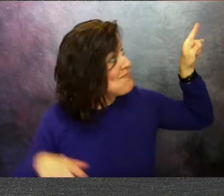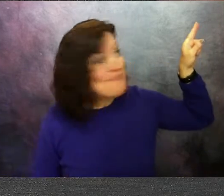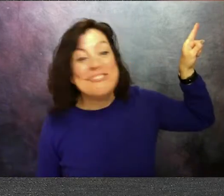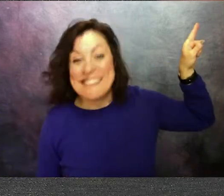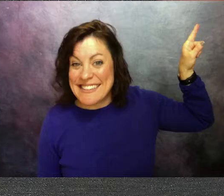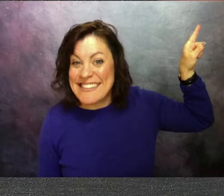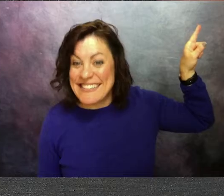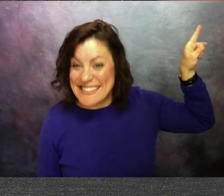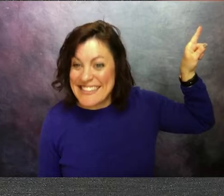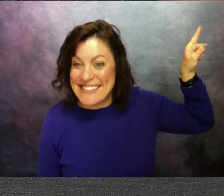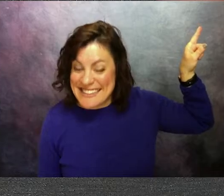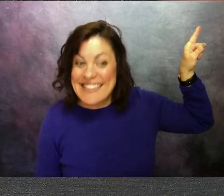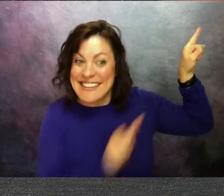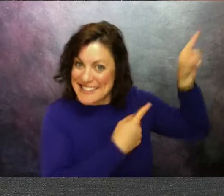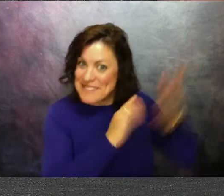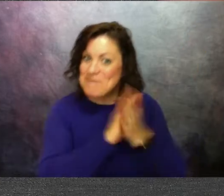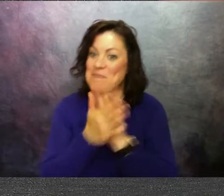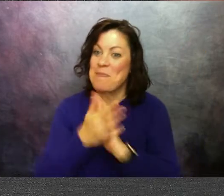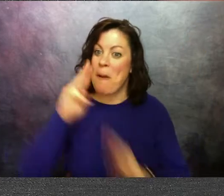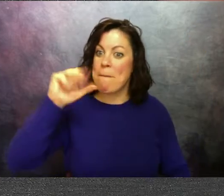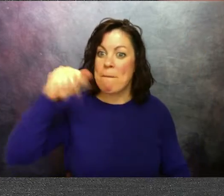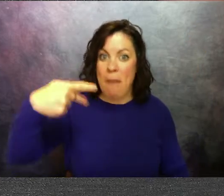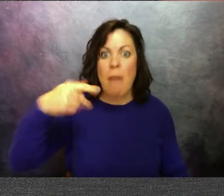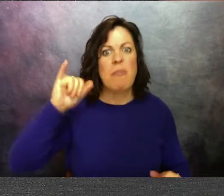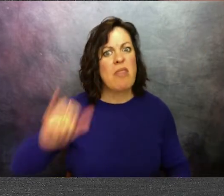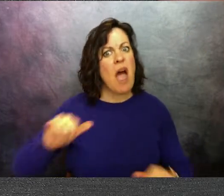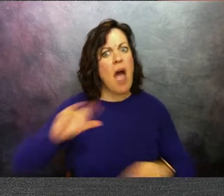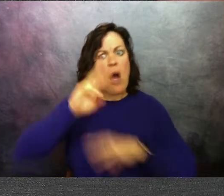It would look something like this map of the world.